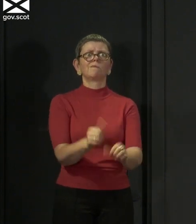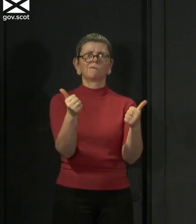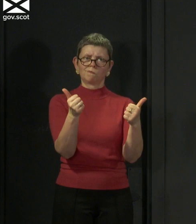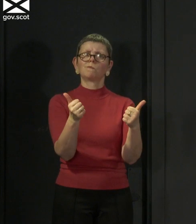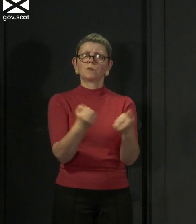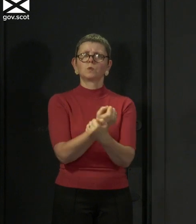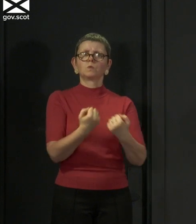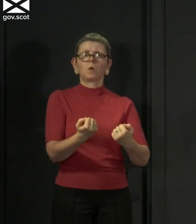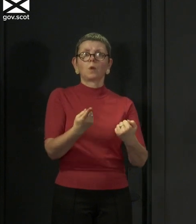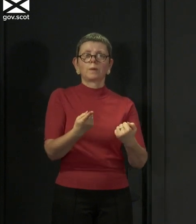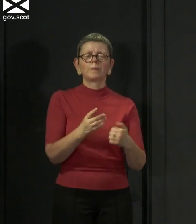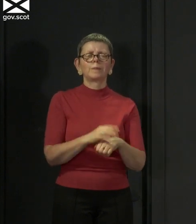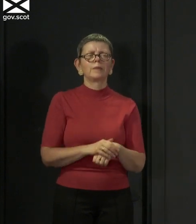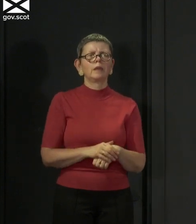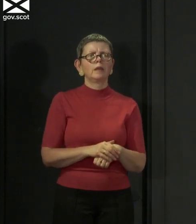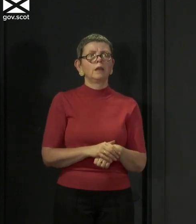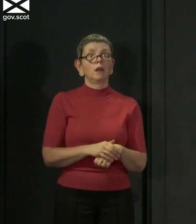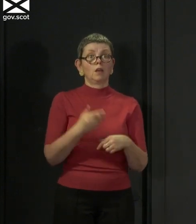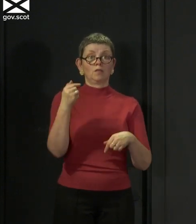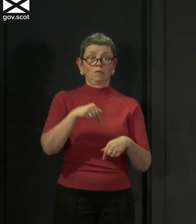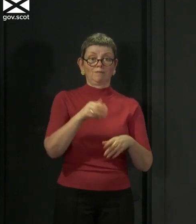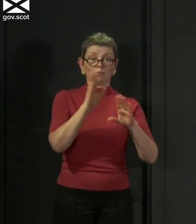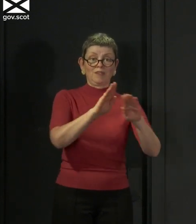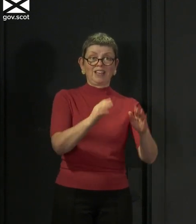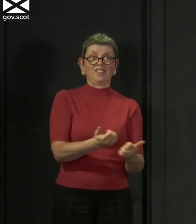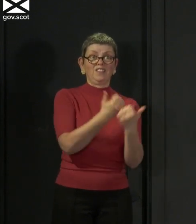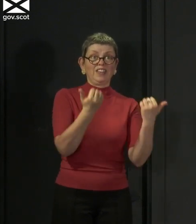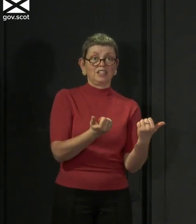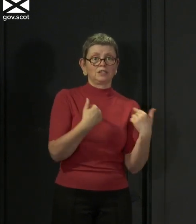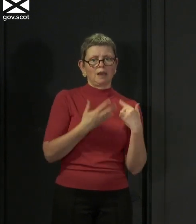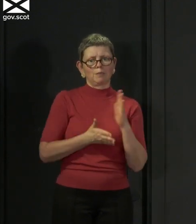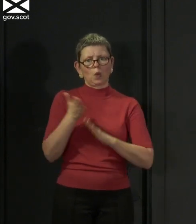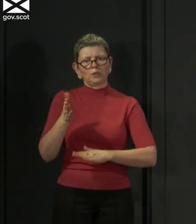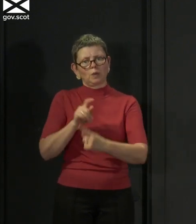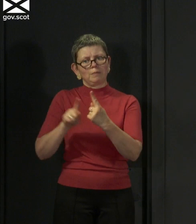In fact I am going from this briefing into a detailed session with expert advisers on